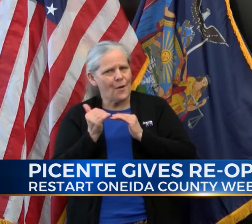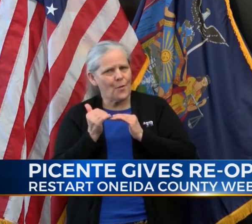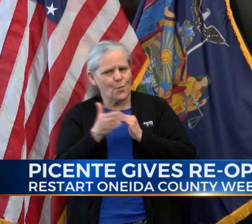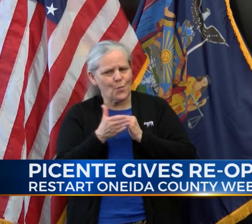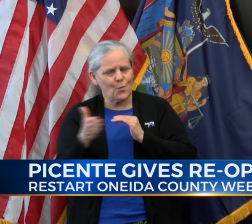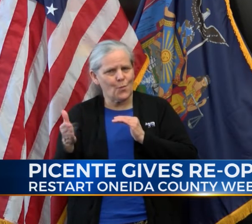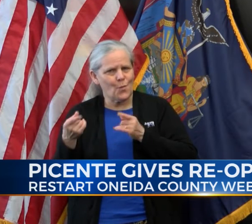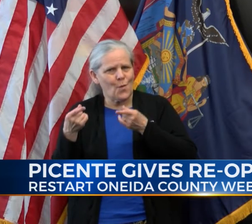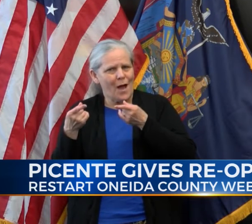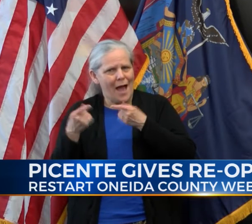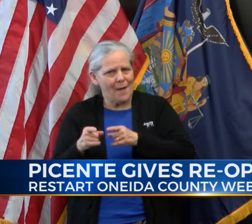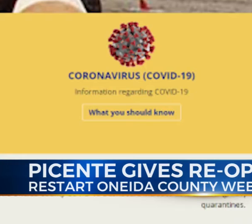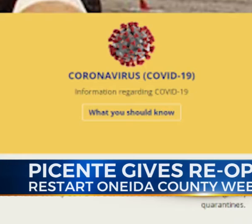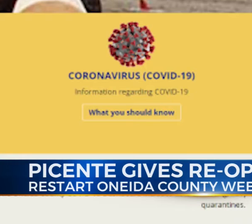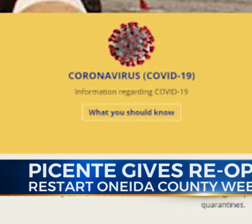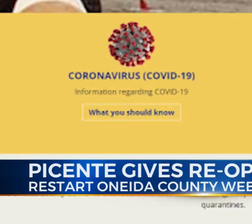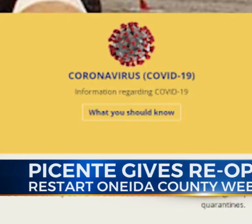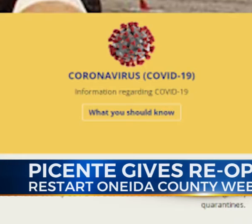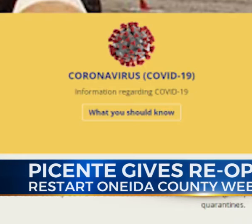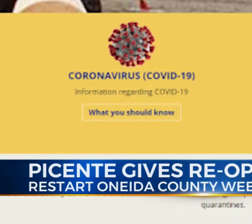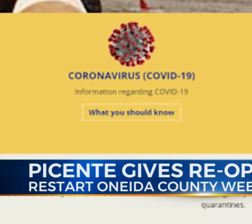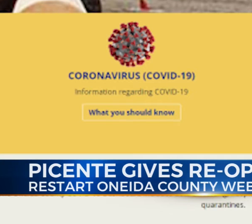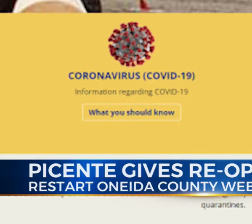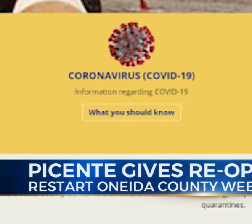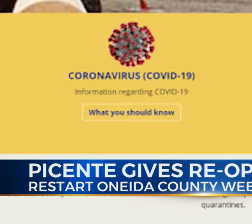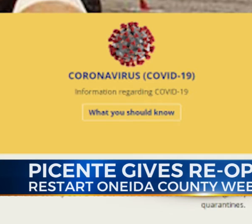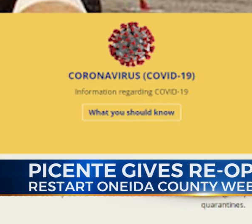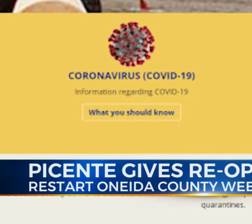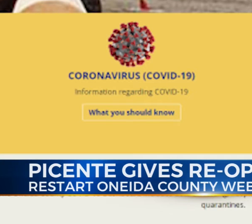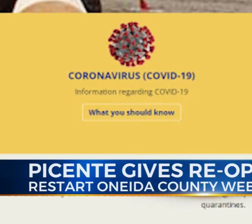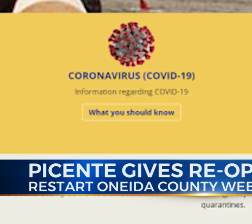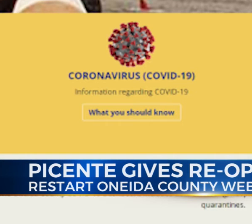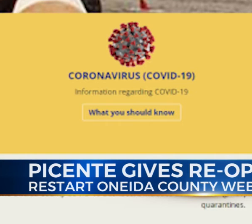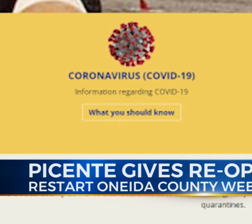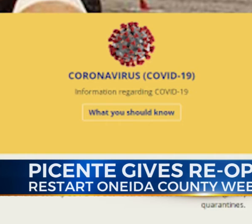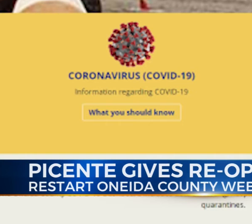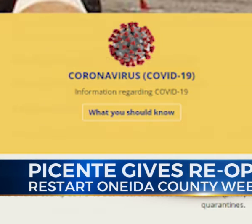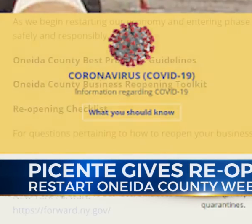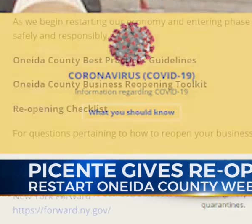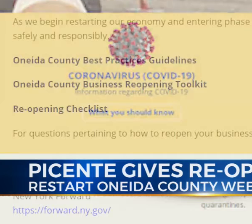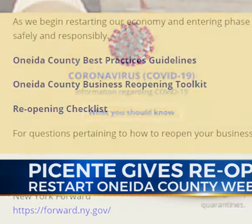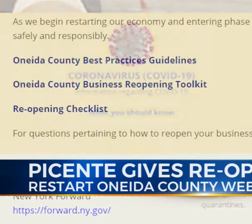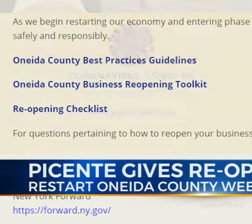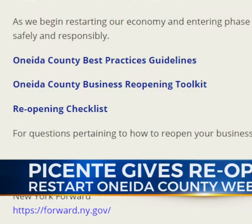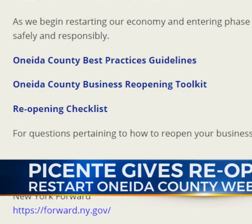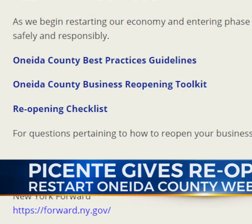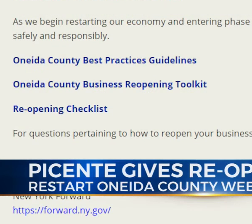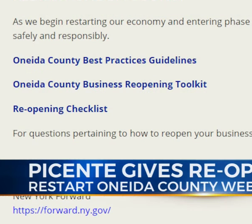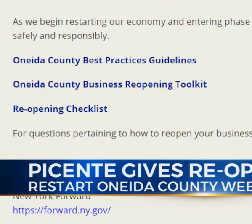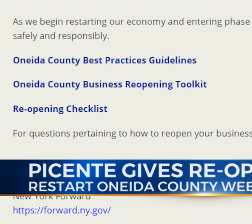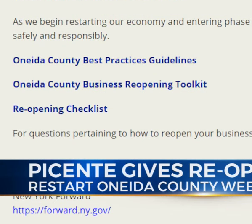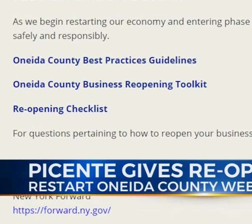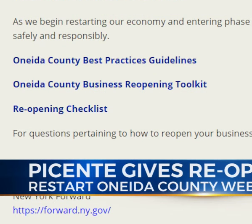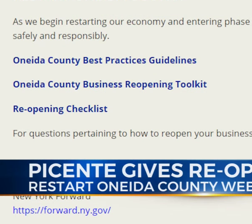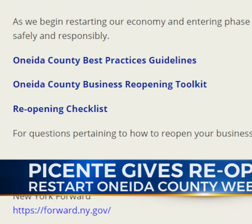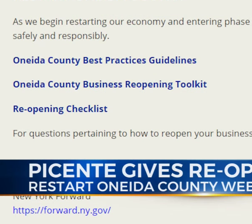LOOK IN WAYS WHICH THAT RESTARTING CAN BE PUT TOGETHER WITH A PLAN. ON THE COUNTY'S WEBISTE, THERE IS A RESTART